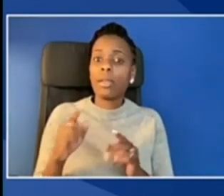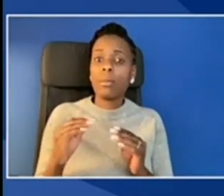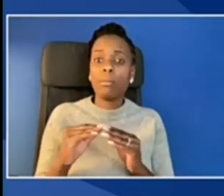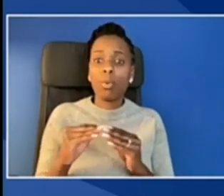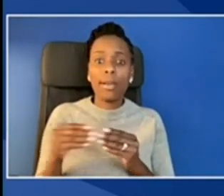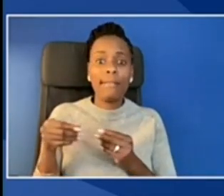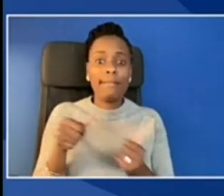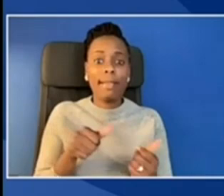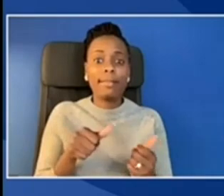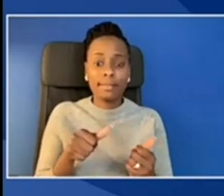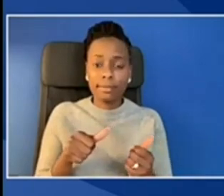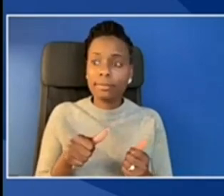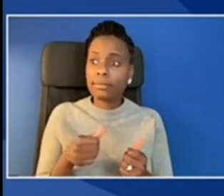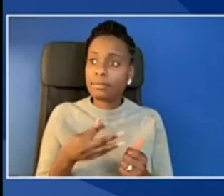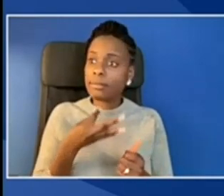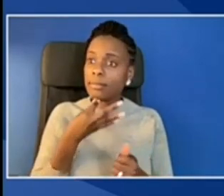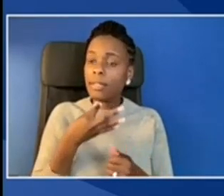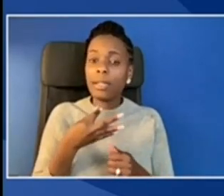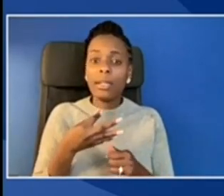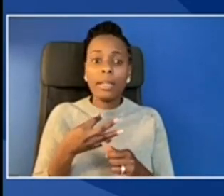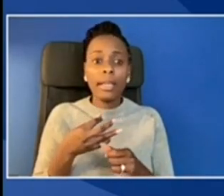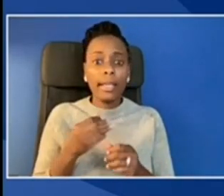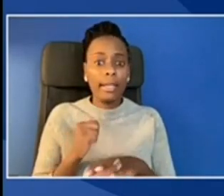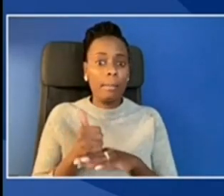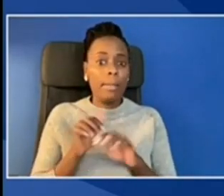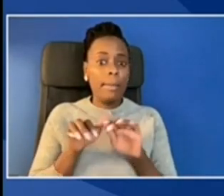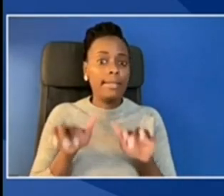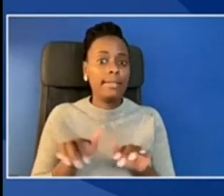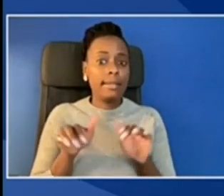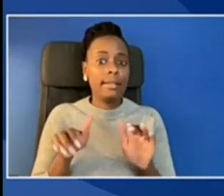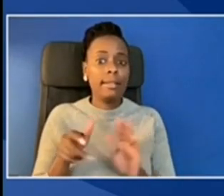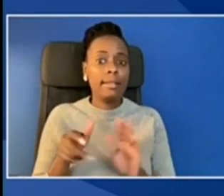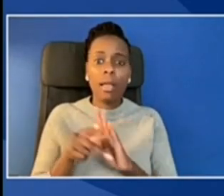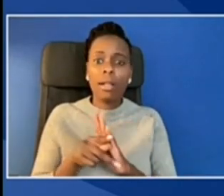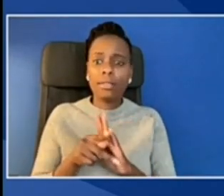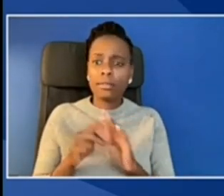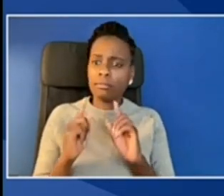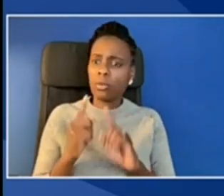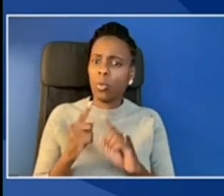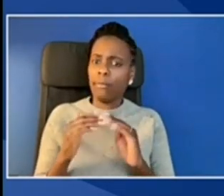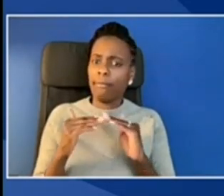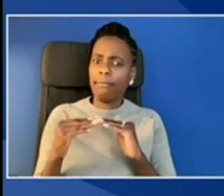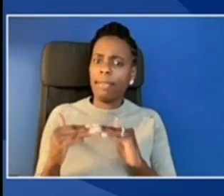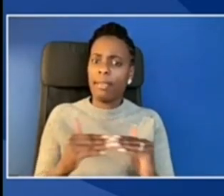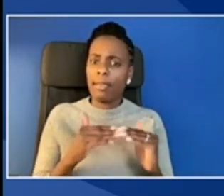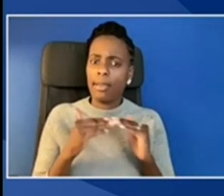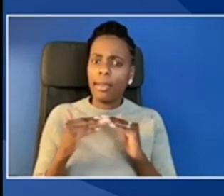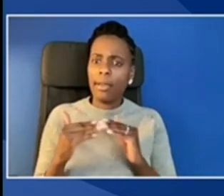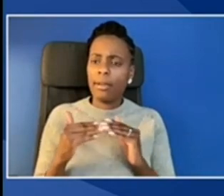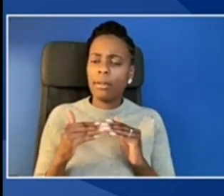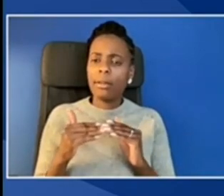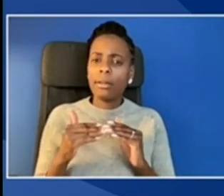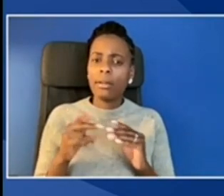implementing these policies so that it's more fair, and it's not going to put people in circumstances that they shouldn't be in.